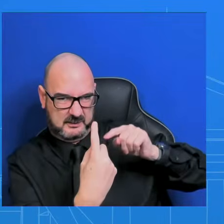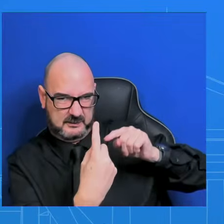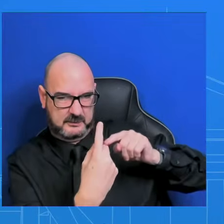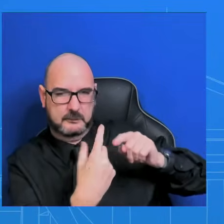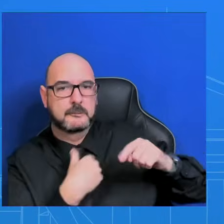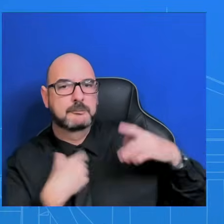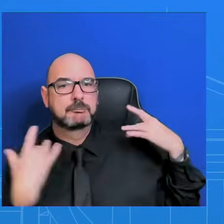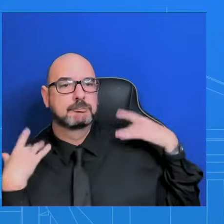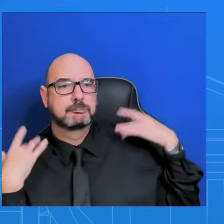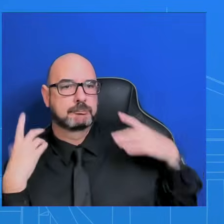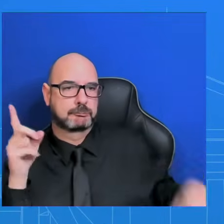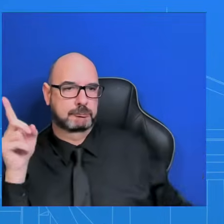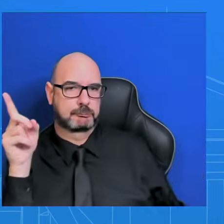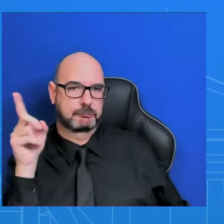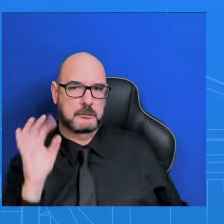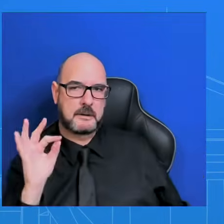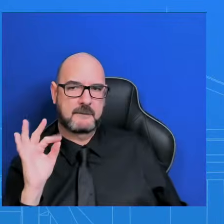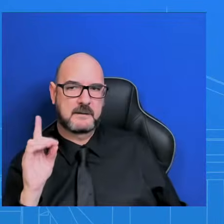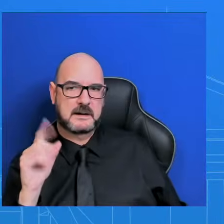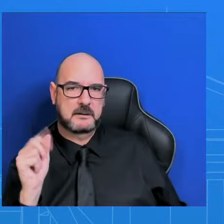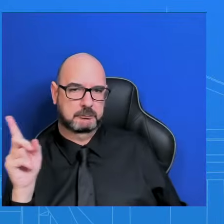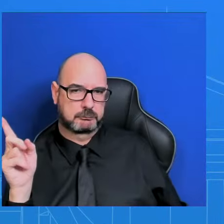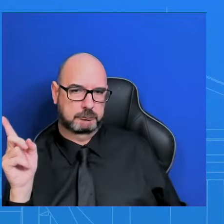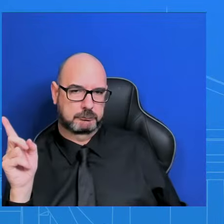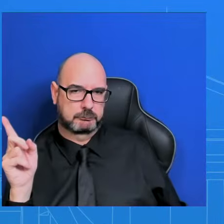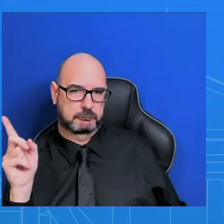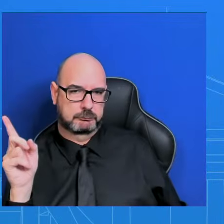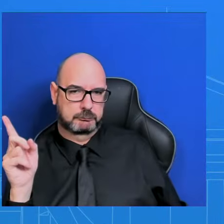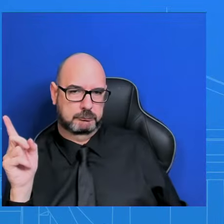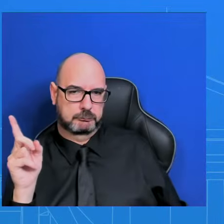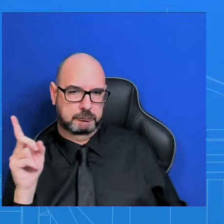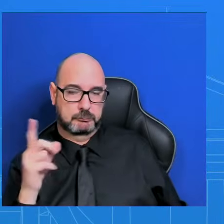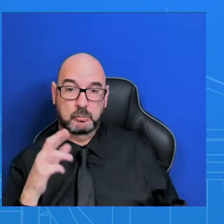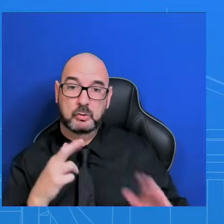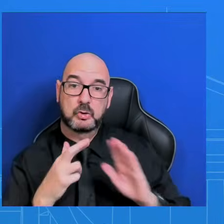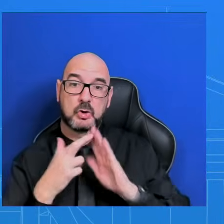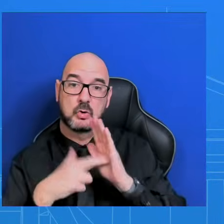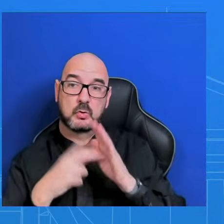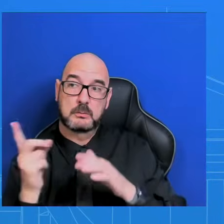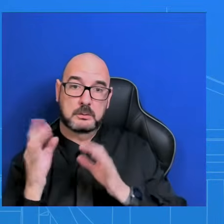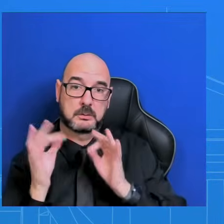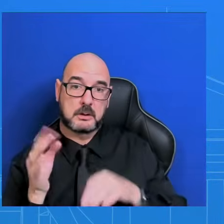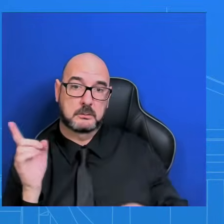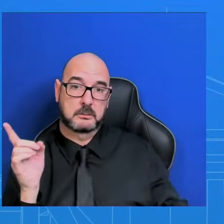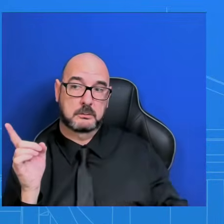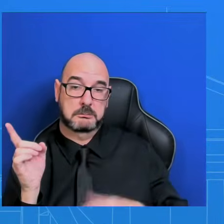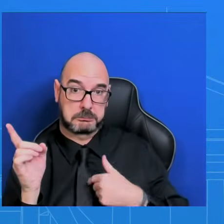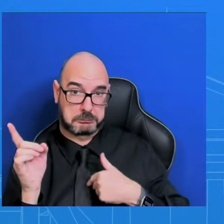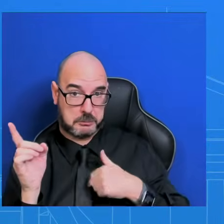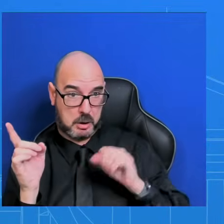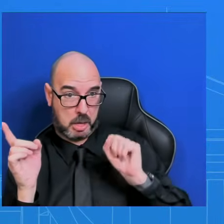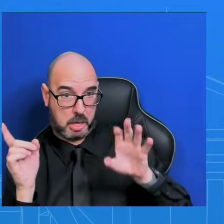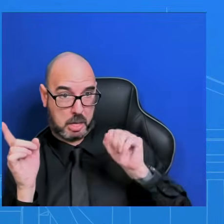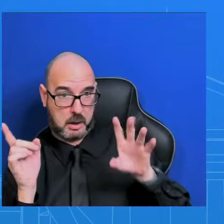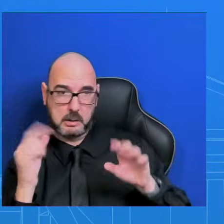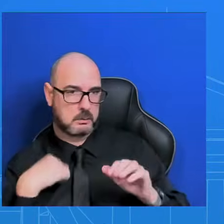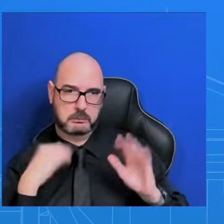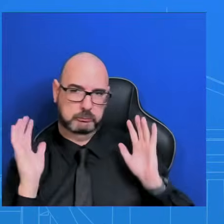Because there's a rulemaking process, we're just not going to comment. Go ahead, Jacqui. The Press: Thank you, Karine. What is the administration's response